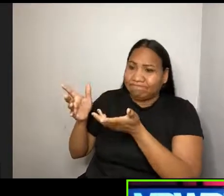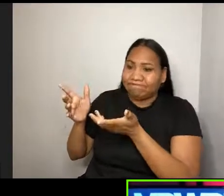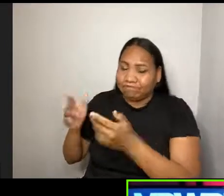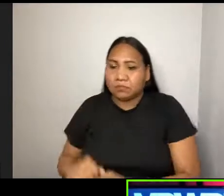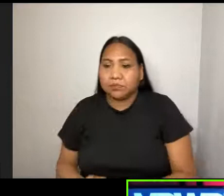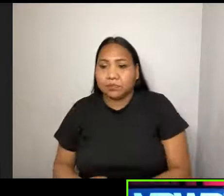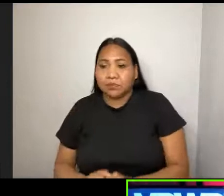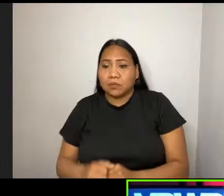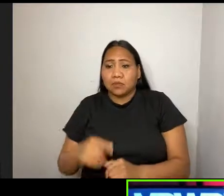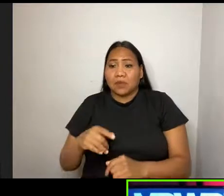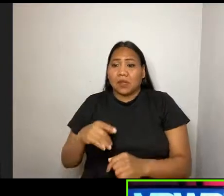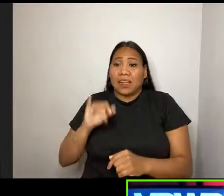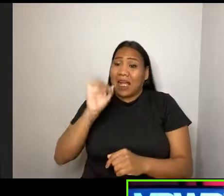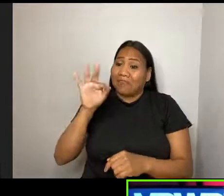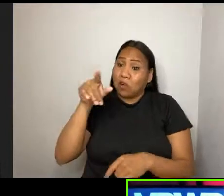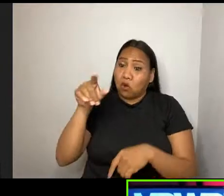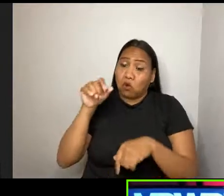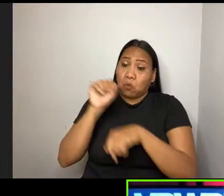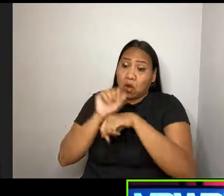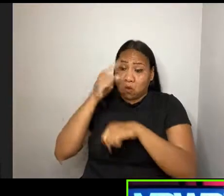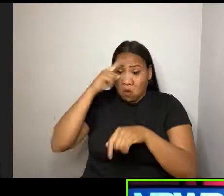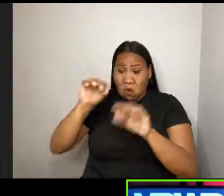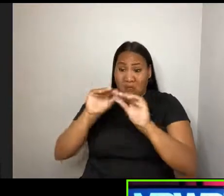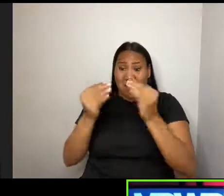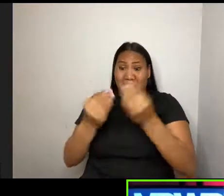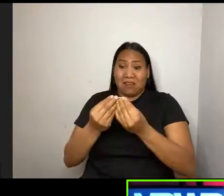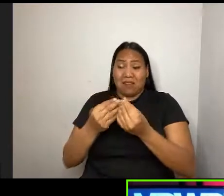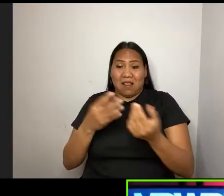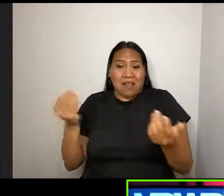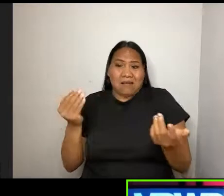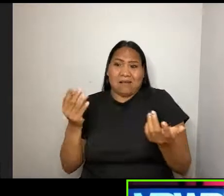I don't know how it works in an organization but let's say they pick five places and donate